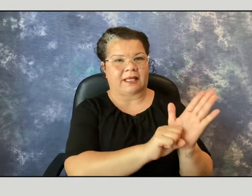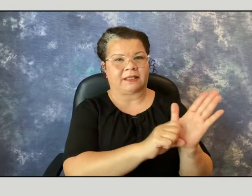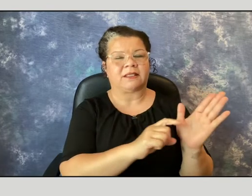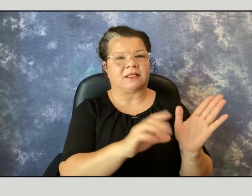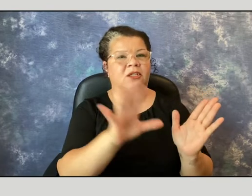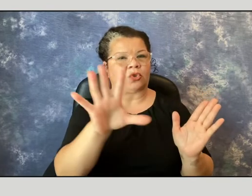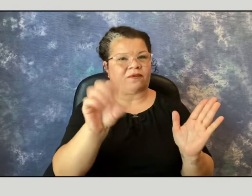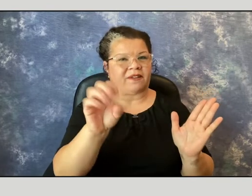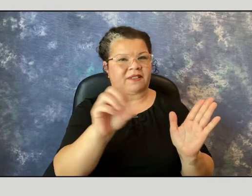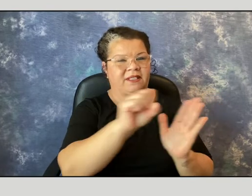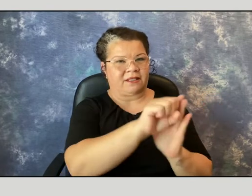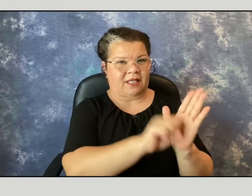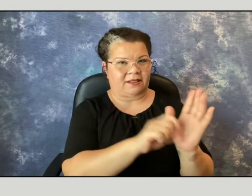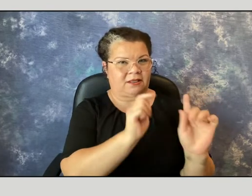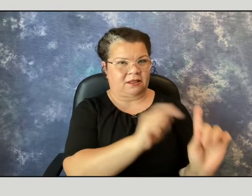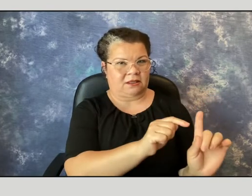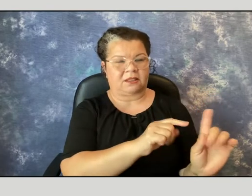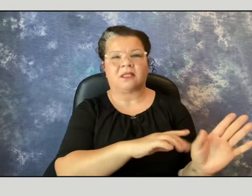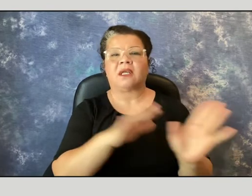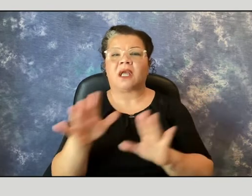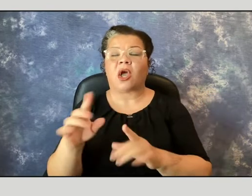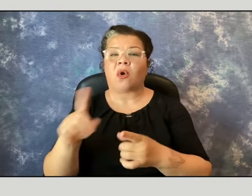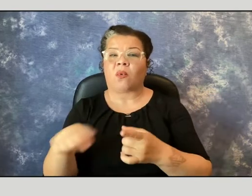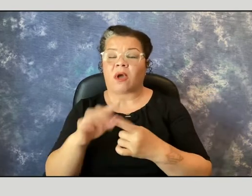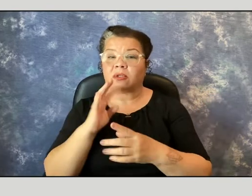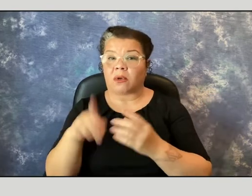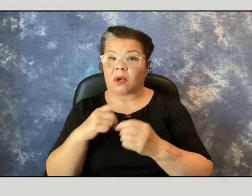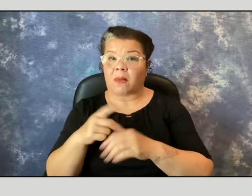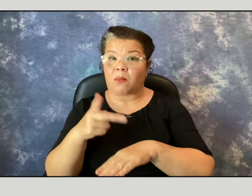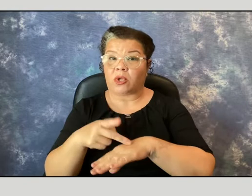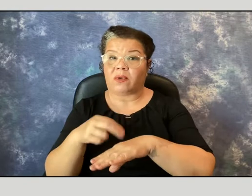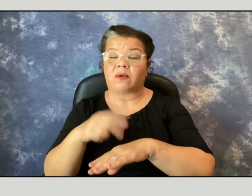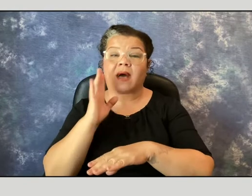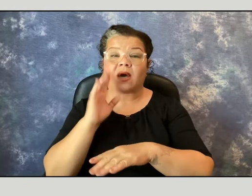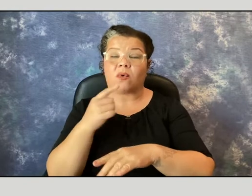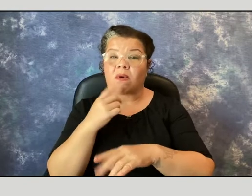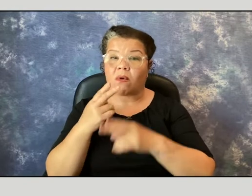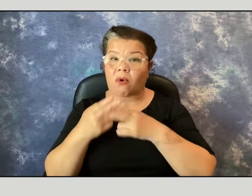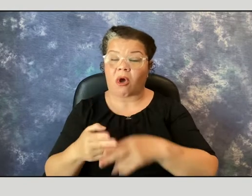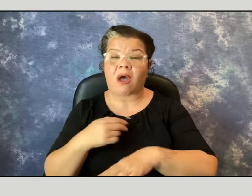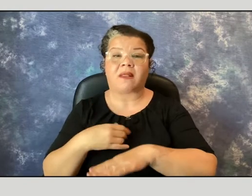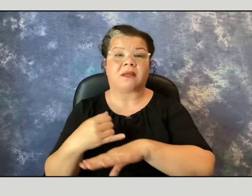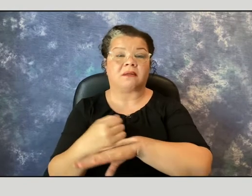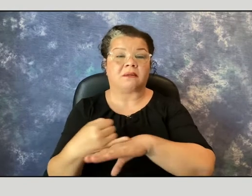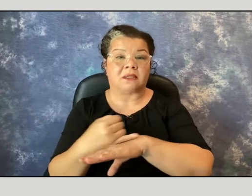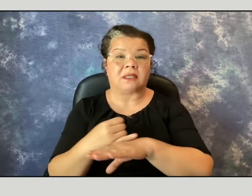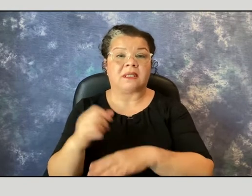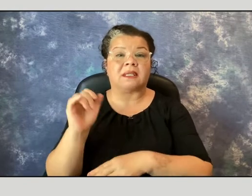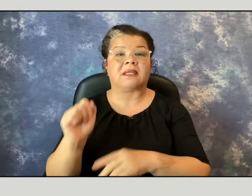I will refer to Puerto Rico both as the island and the archipelago, maybe la isla sometimes,